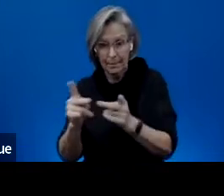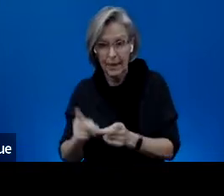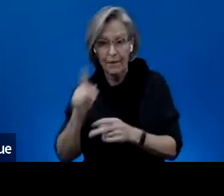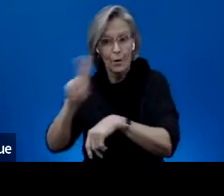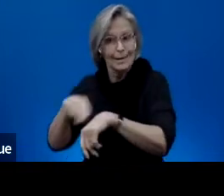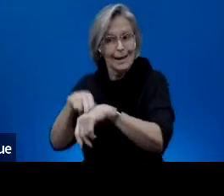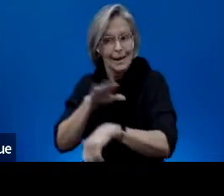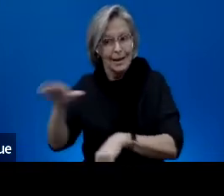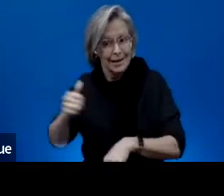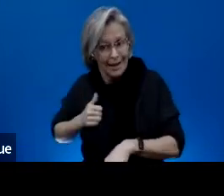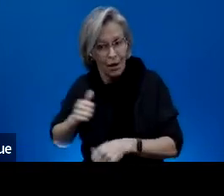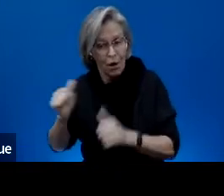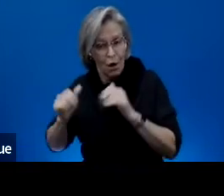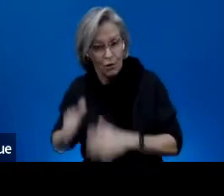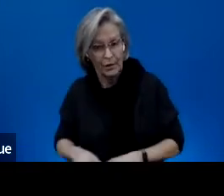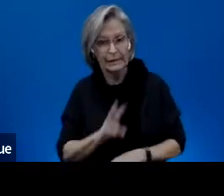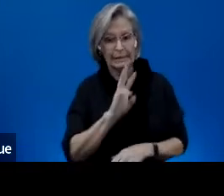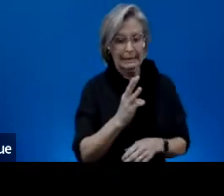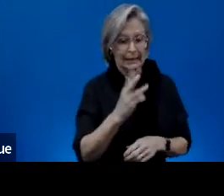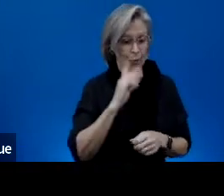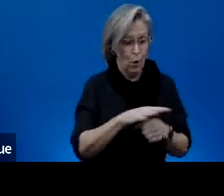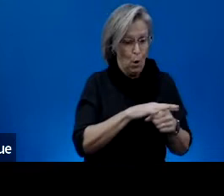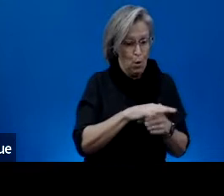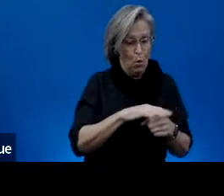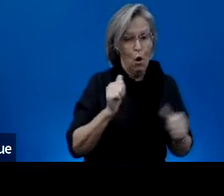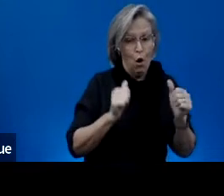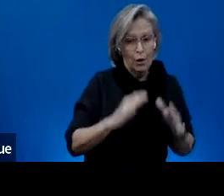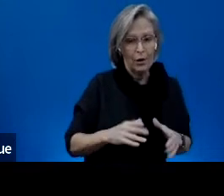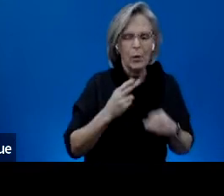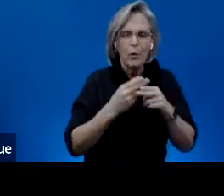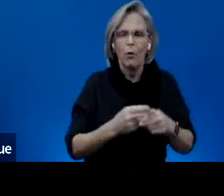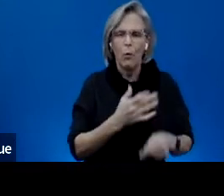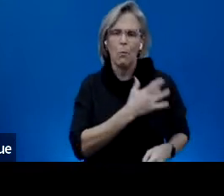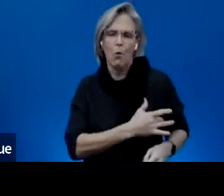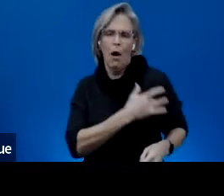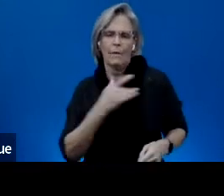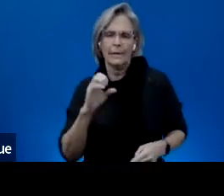and six slots for local artists. And we define local as a province of Saskatchewan.